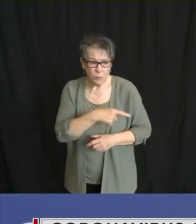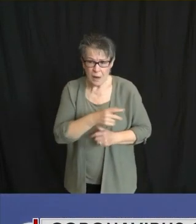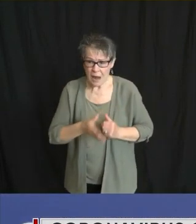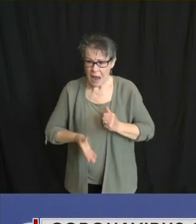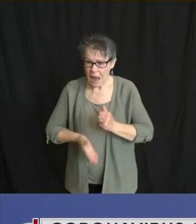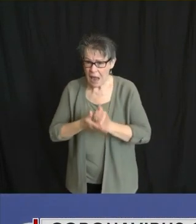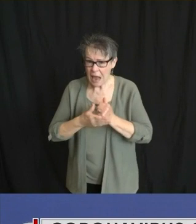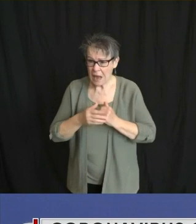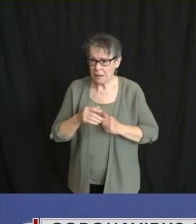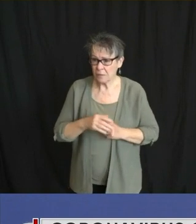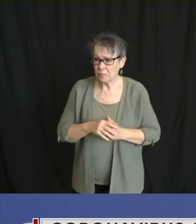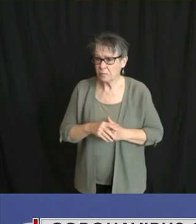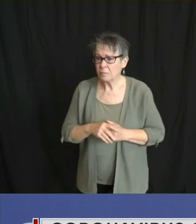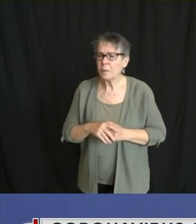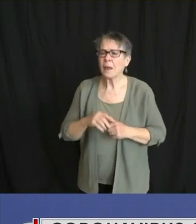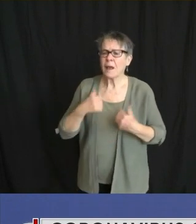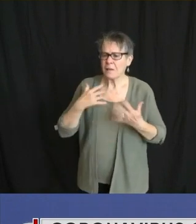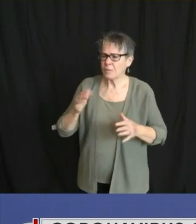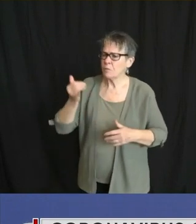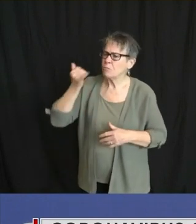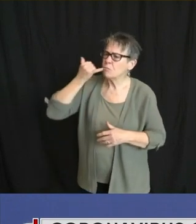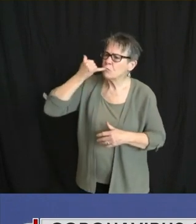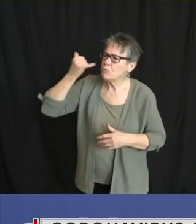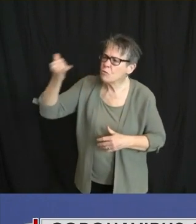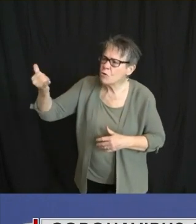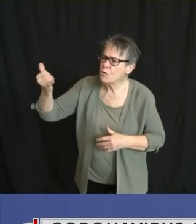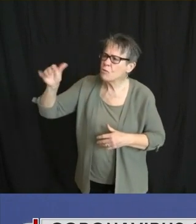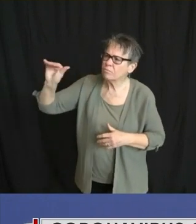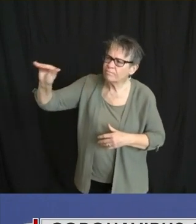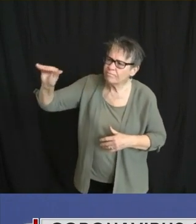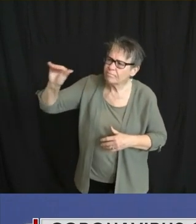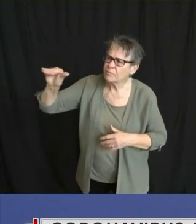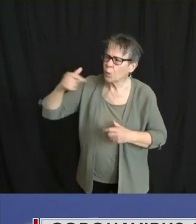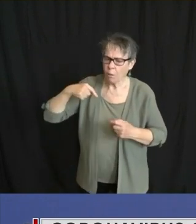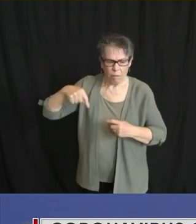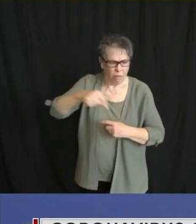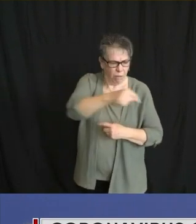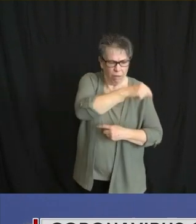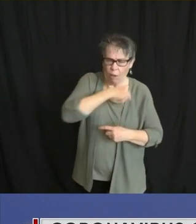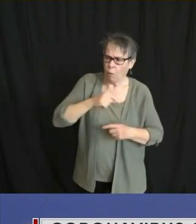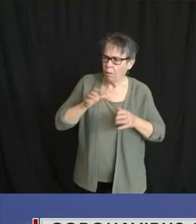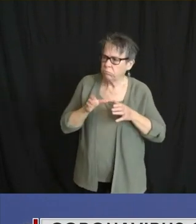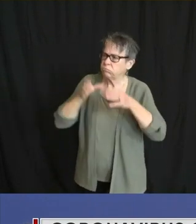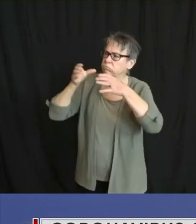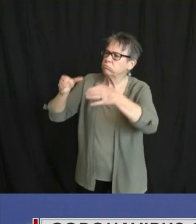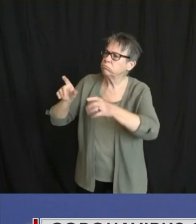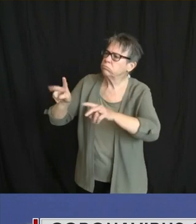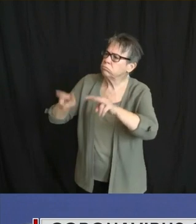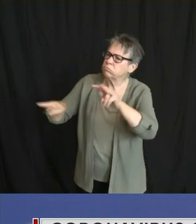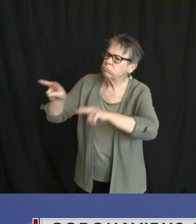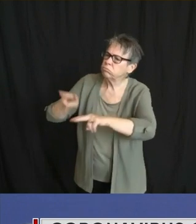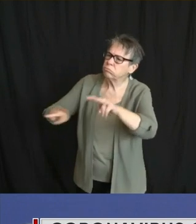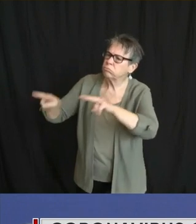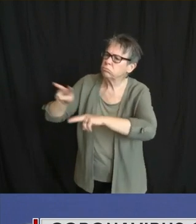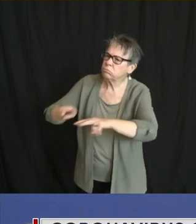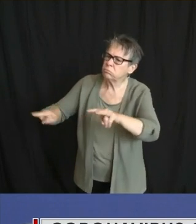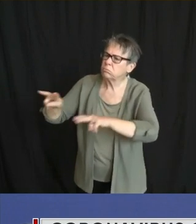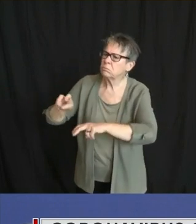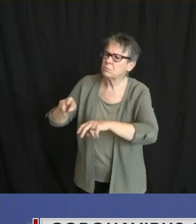WITH THEM TO DETERMINE EXACTLY WHAT THEY WOULD BE DOING. THEY